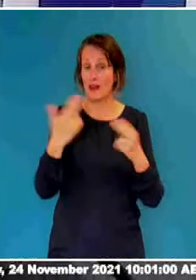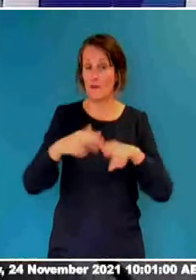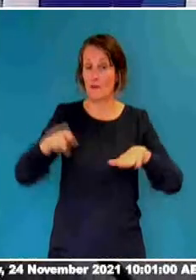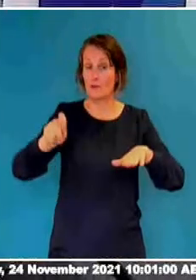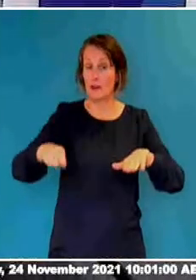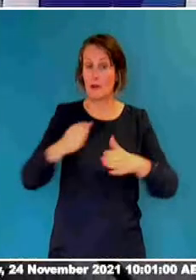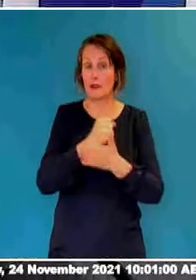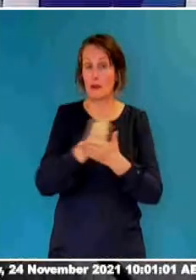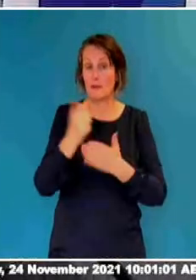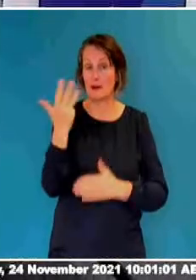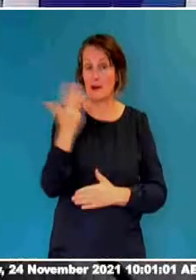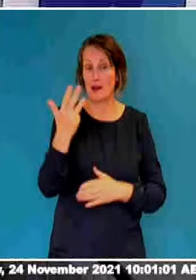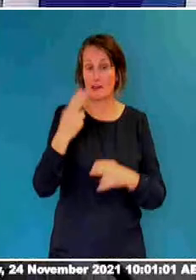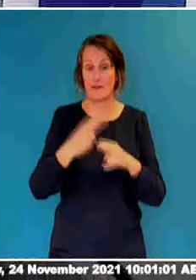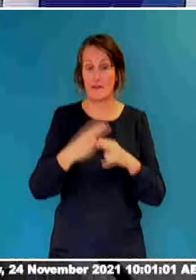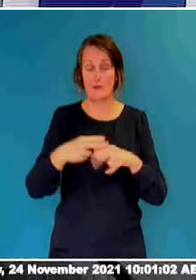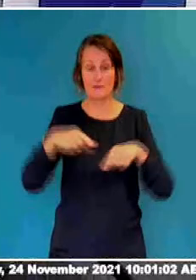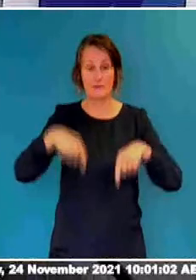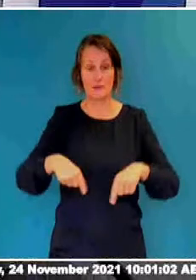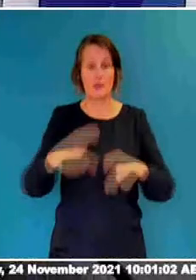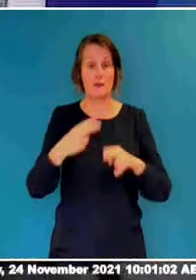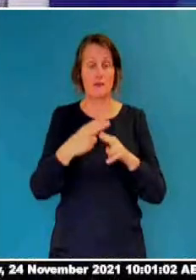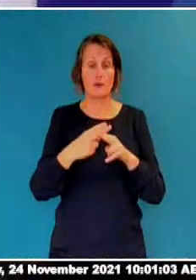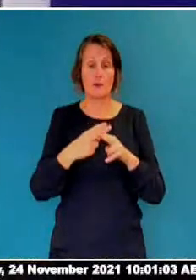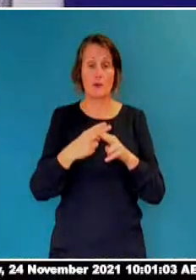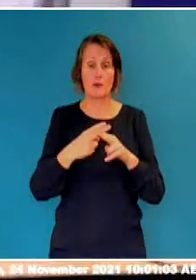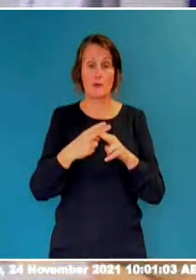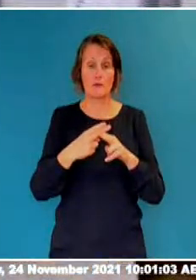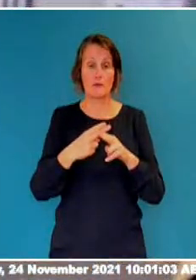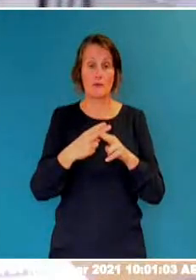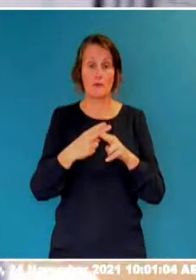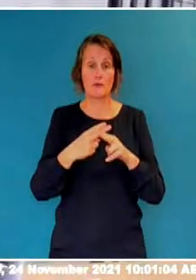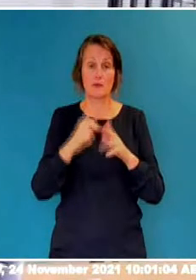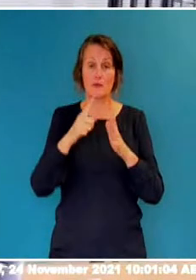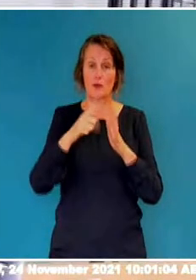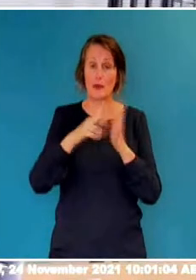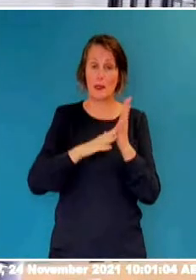Royal Commission, dealing with the measures taken by employers and regulators to respond